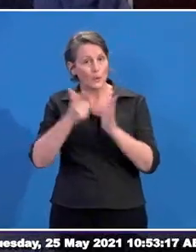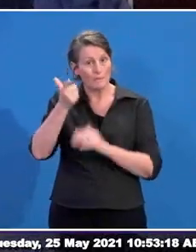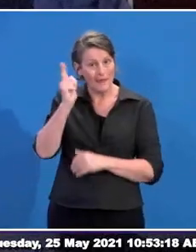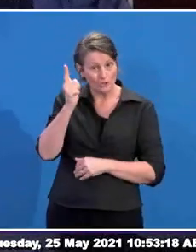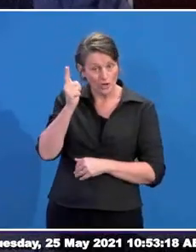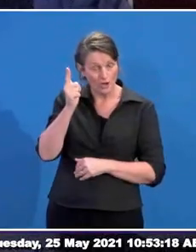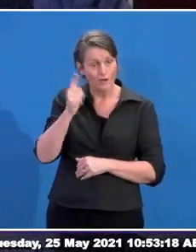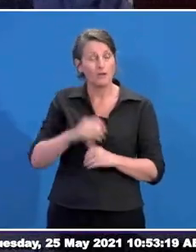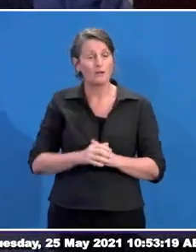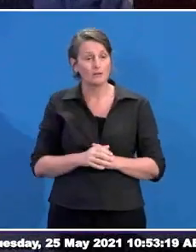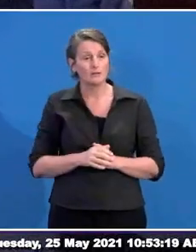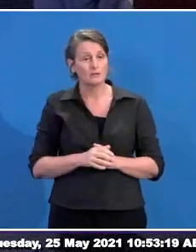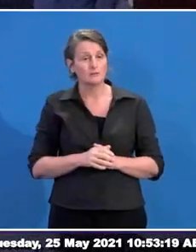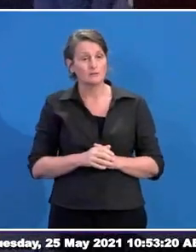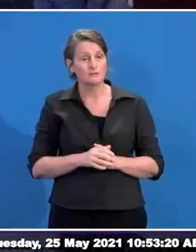This is Support Co-ordinator 2.